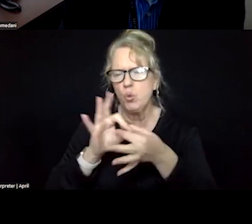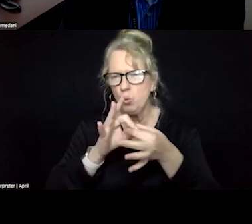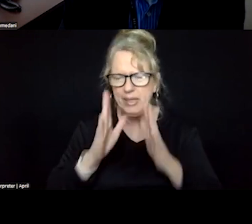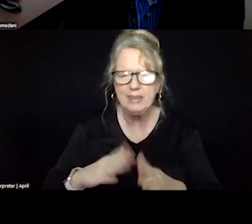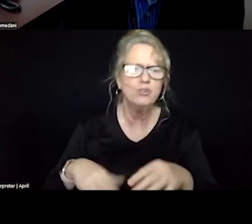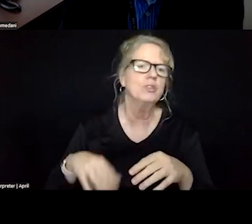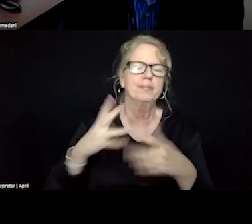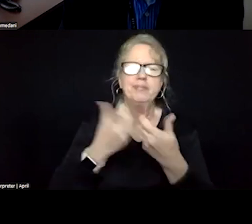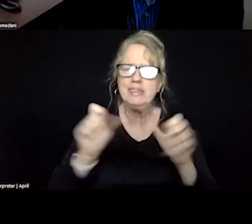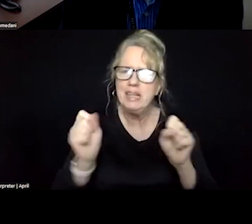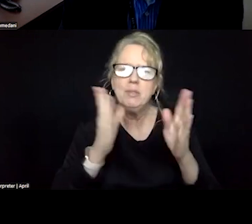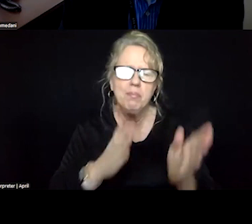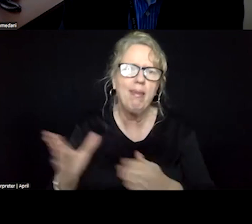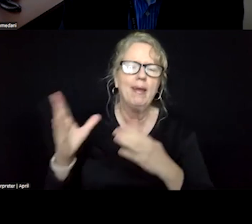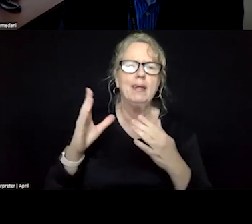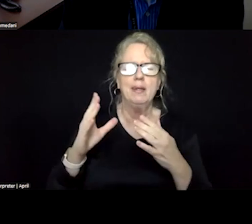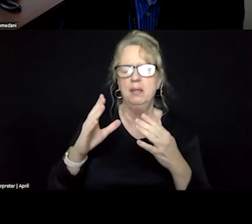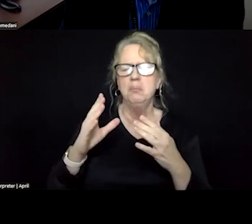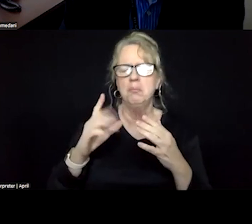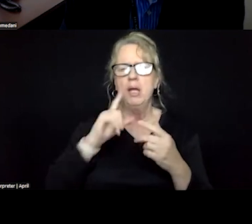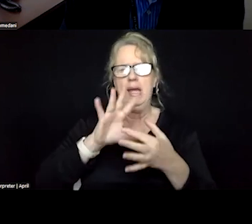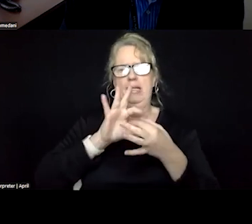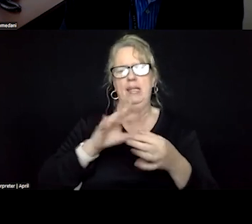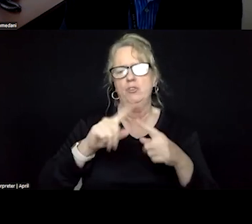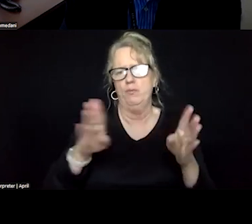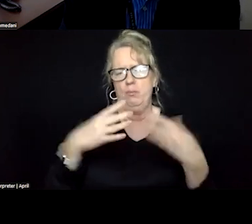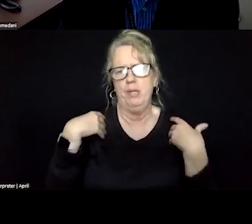SAFETY PLANNING AND CONNECTION TO BEHAVIORAL HEALTH SERVICES.